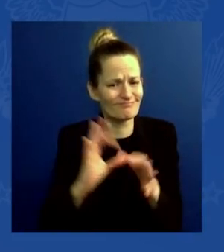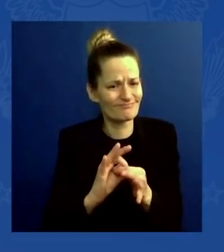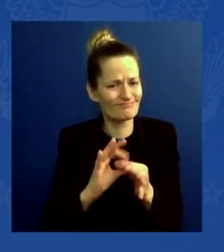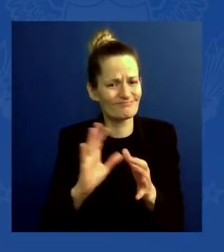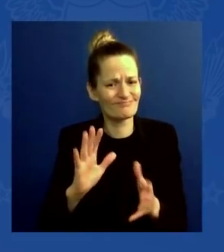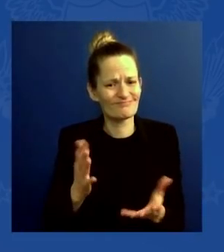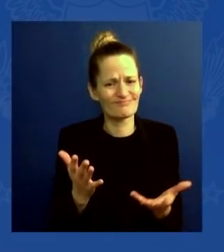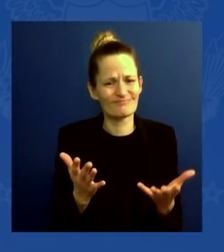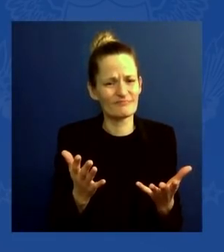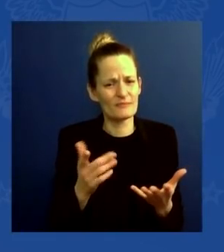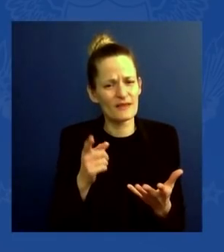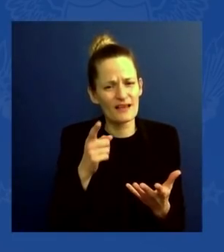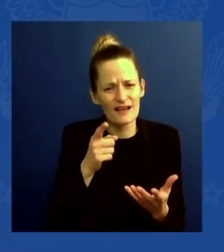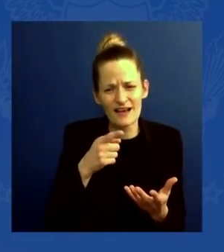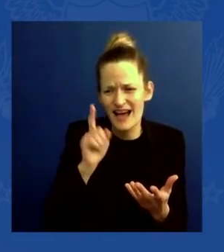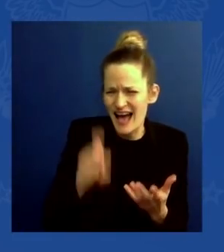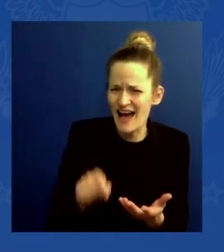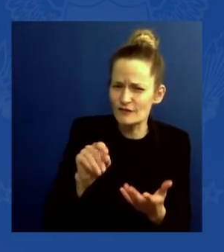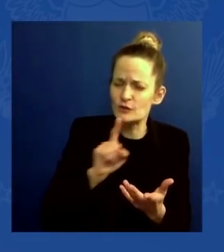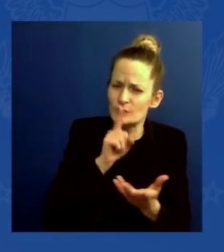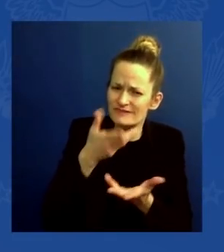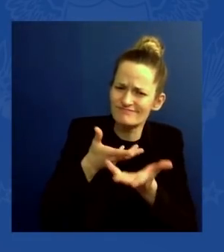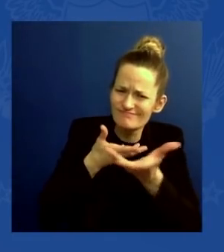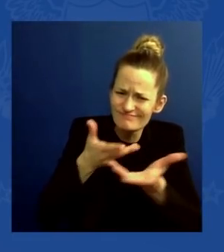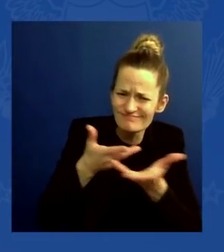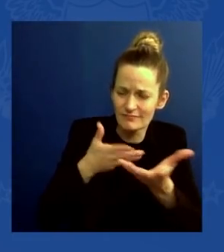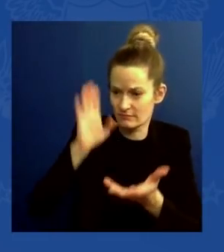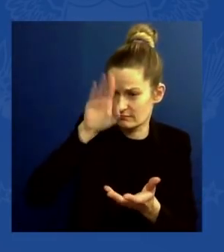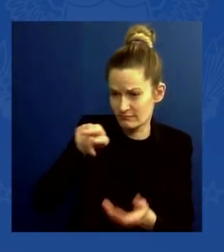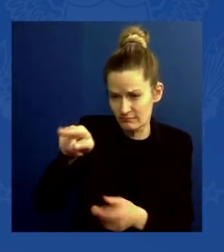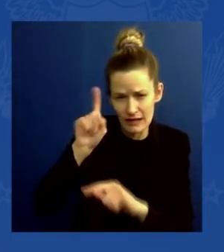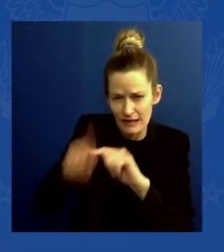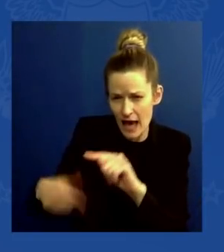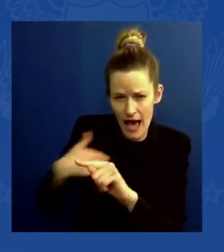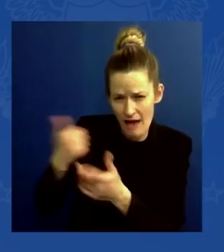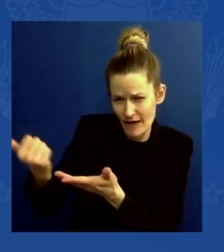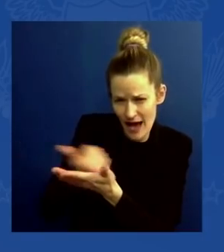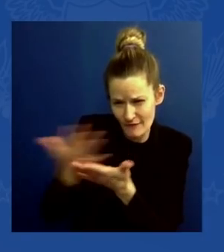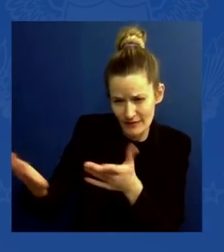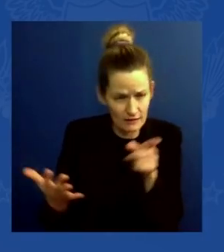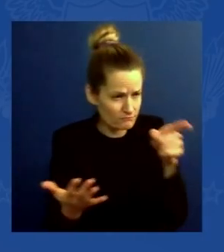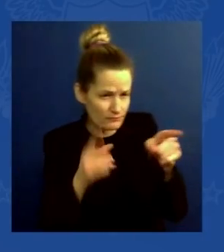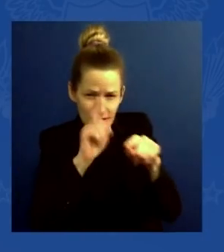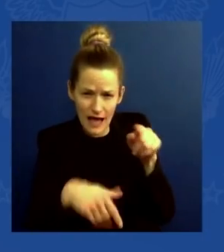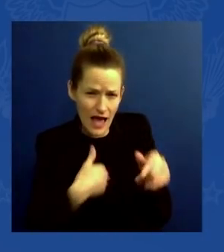It's a process. There's no one piece of legislation that's going to solve everybody's problems.